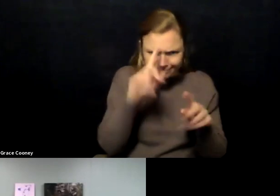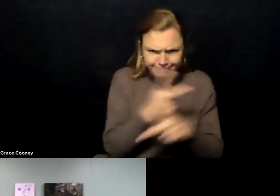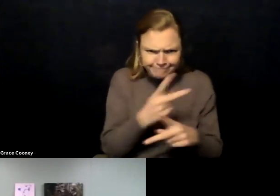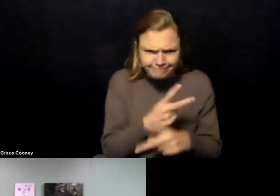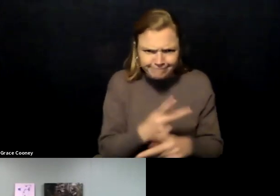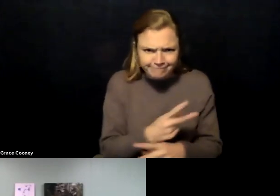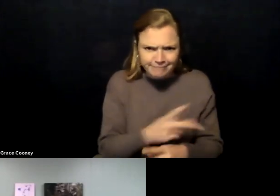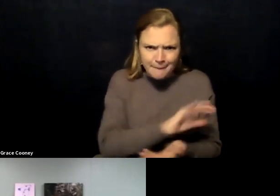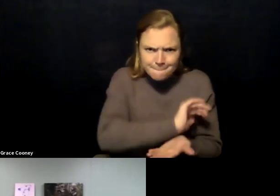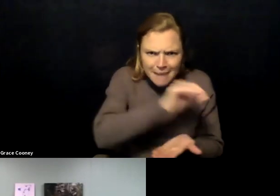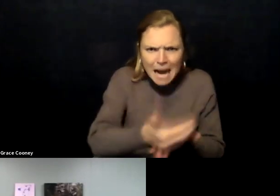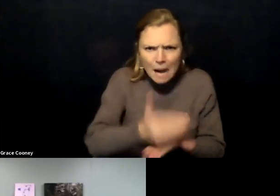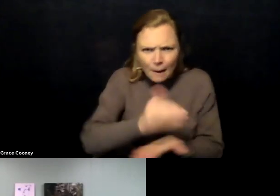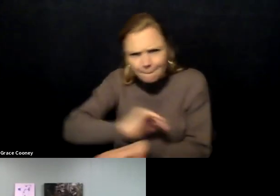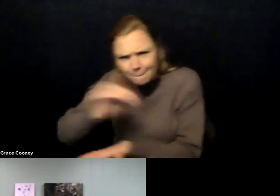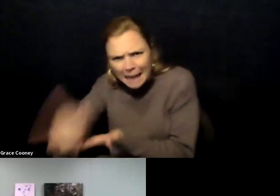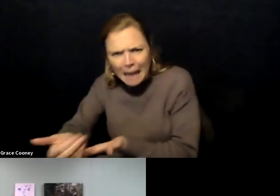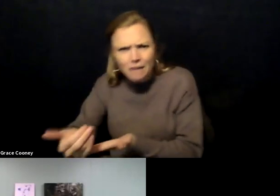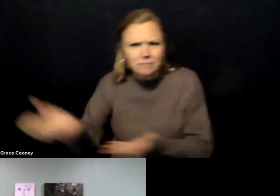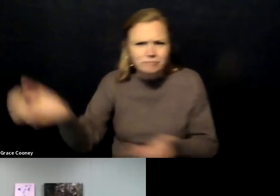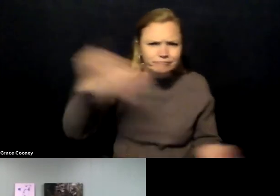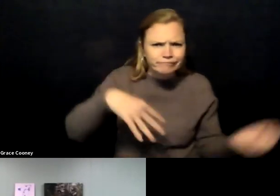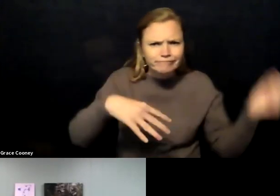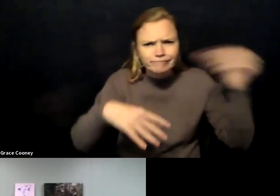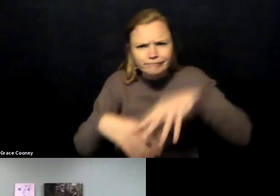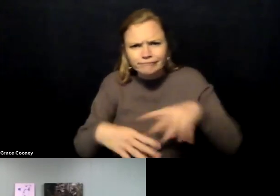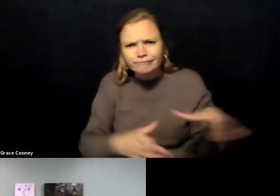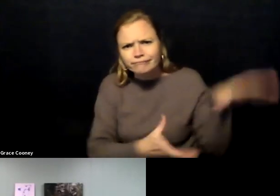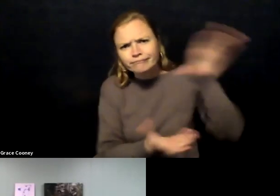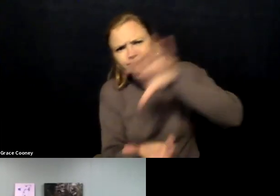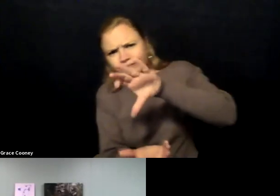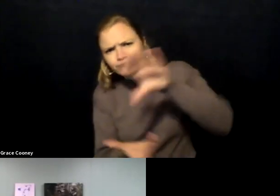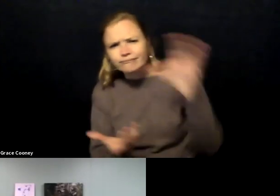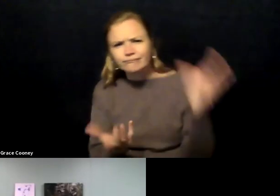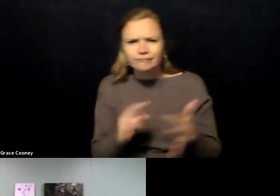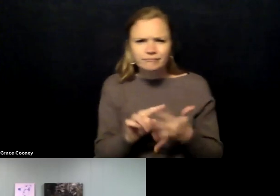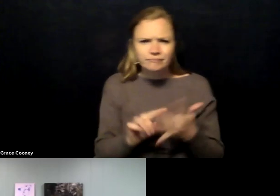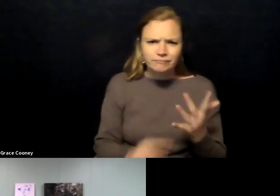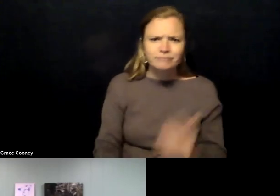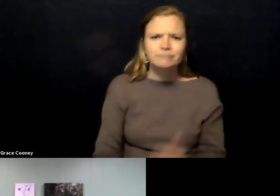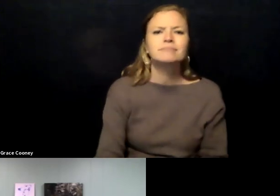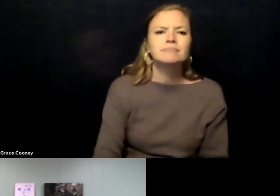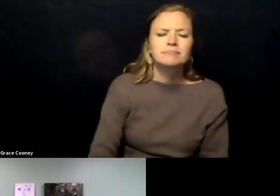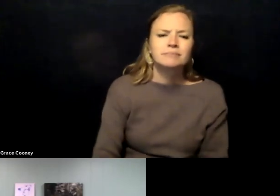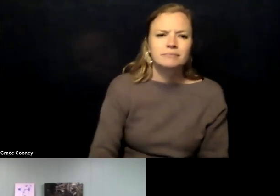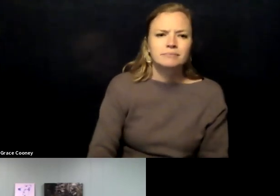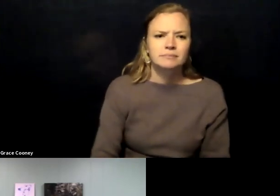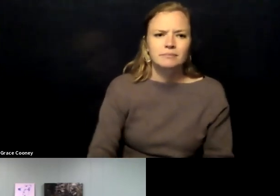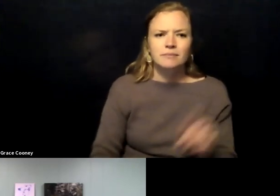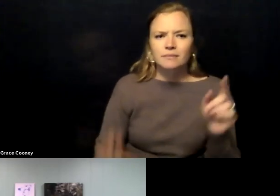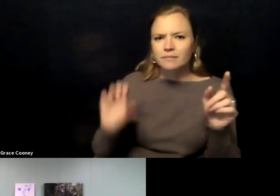multiple times, you know our mission is to save species, and everyone has their own kind